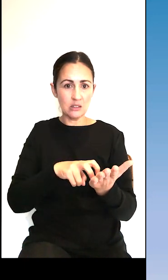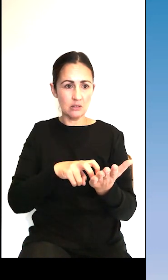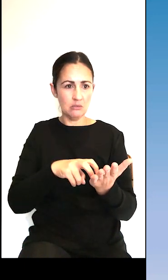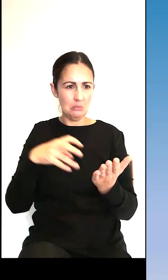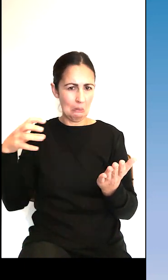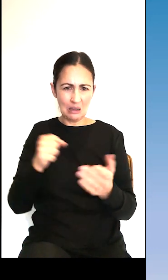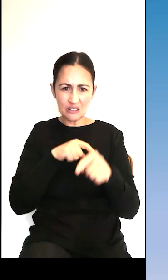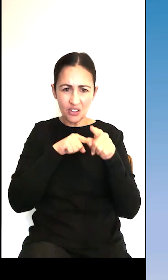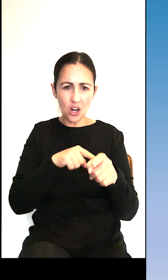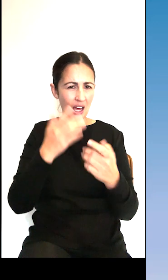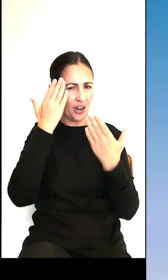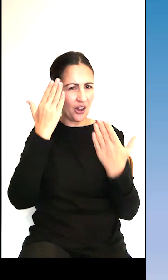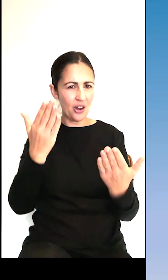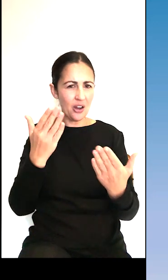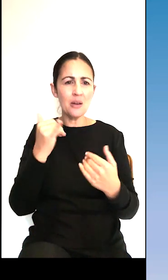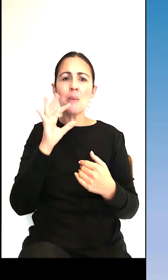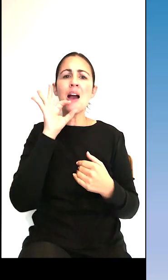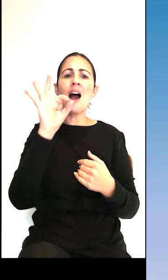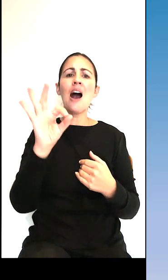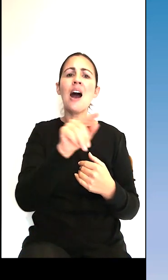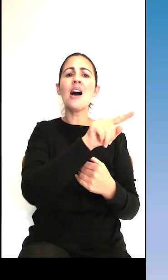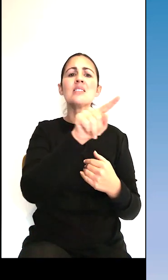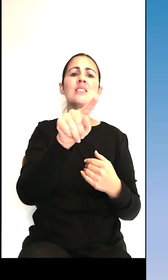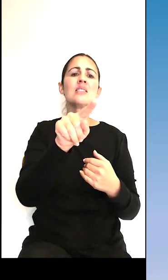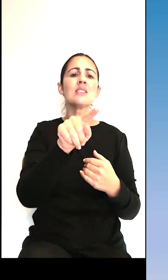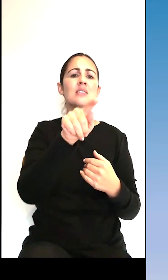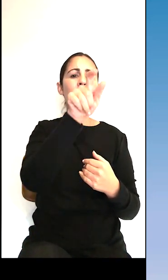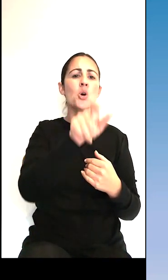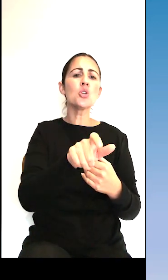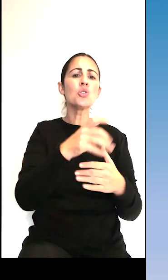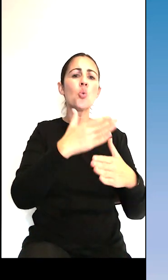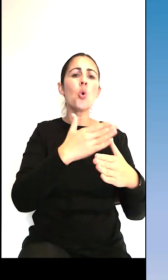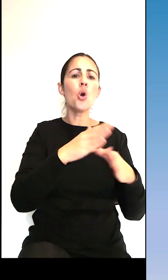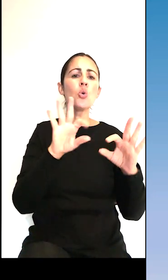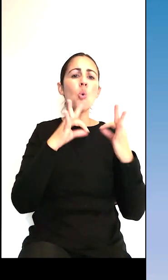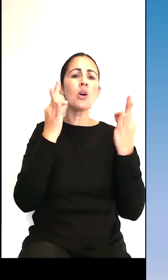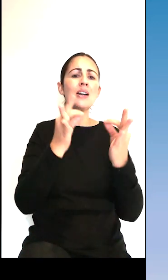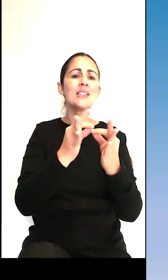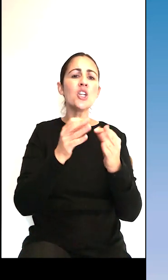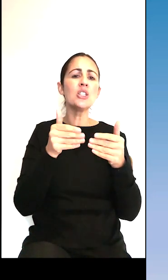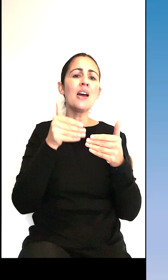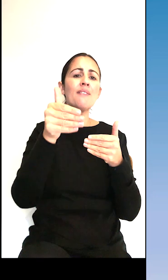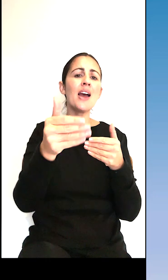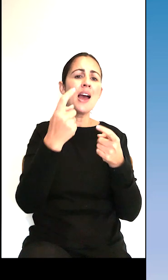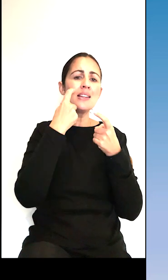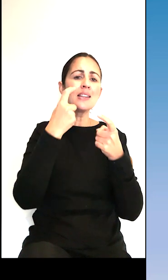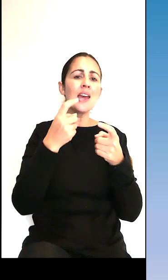I may relay that question to someone from Advance Care Planning Australia who may be at a comment a bit further on the witness situation